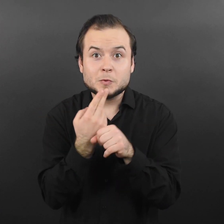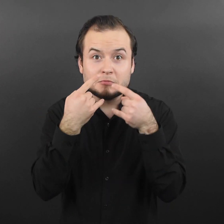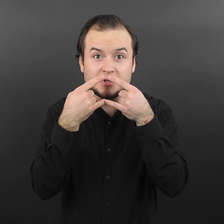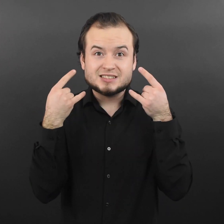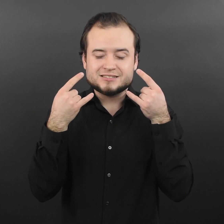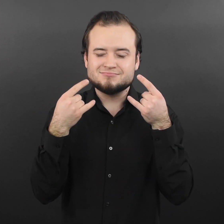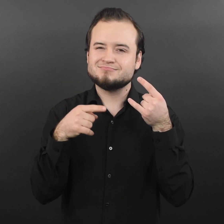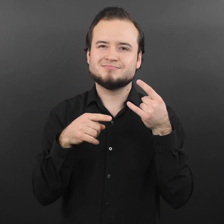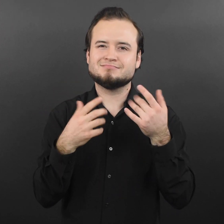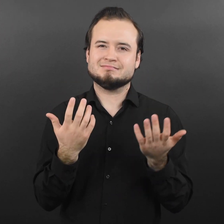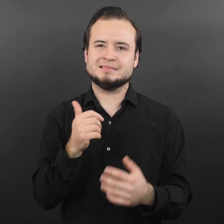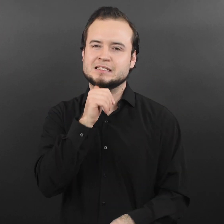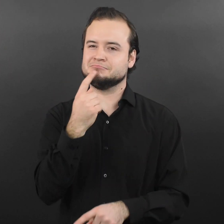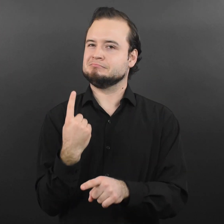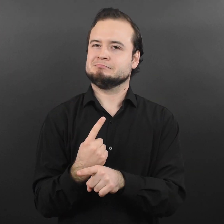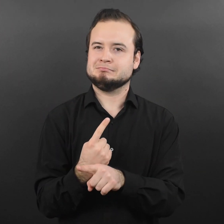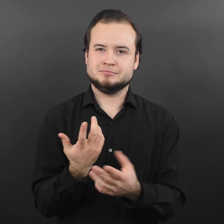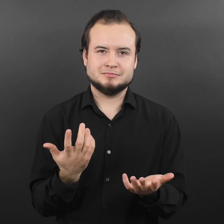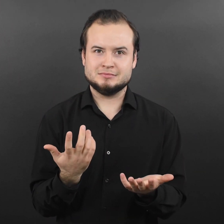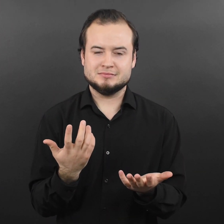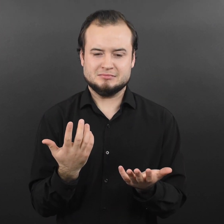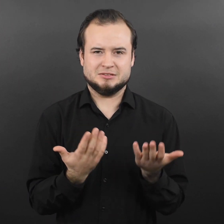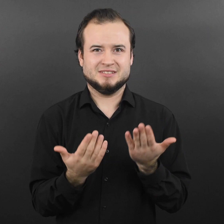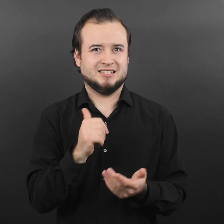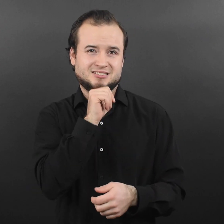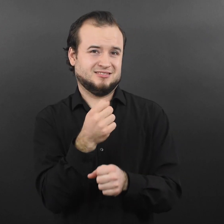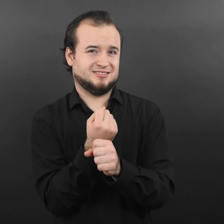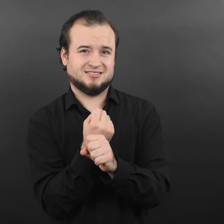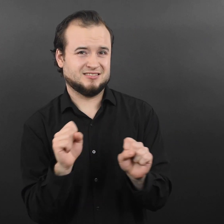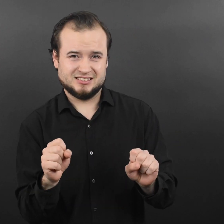In certain circumstances, the use of masks may not be reasonable,